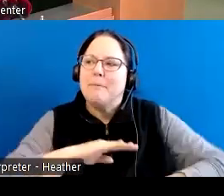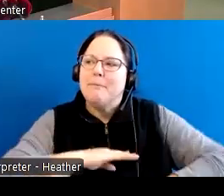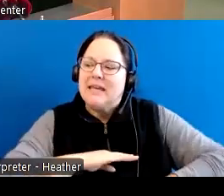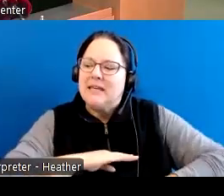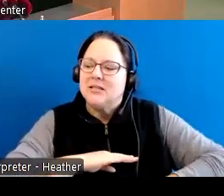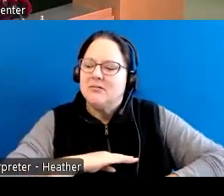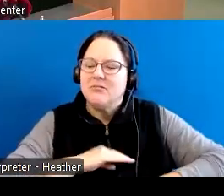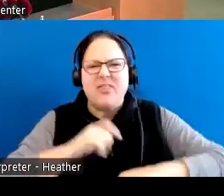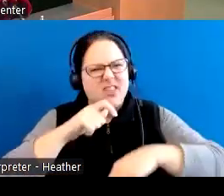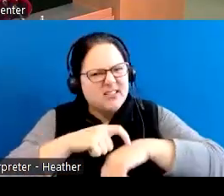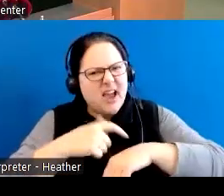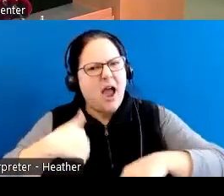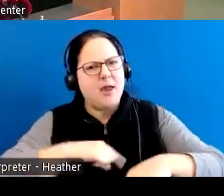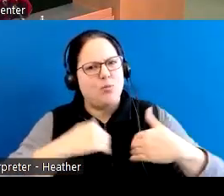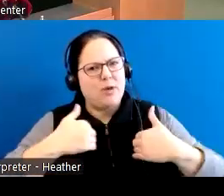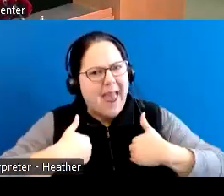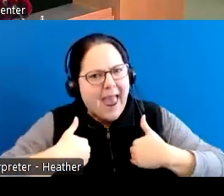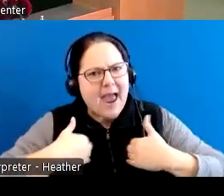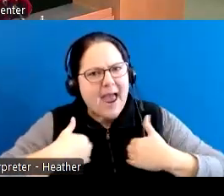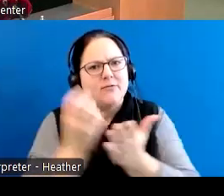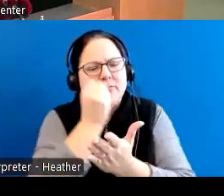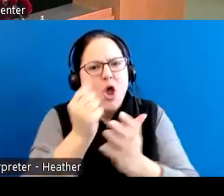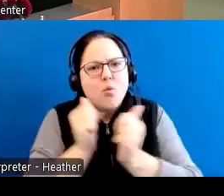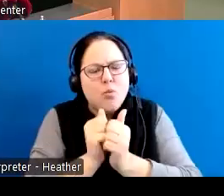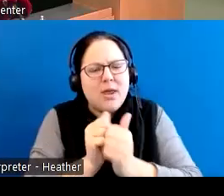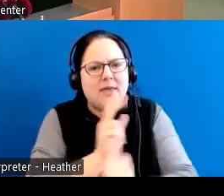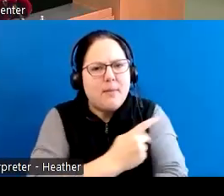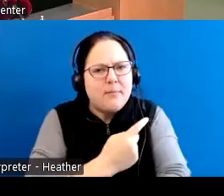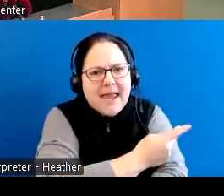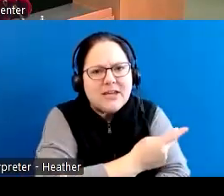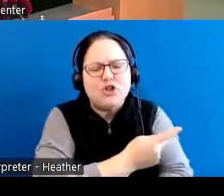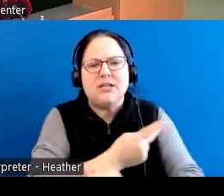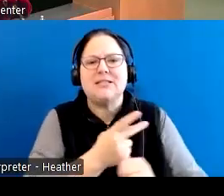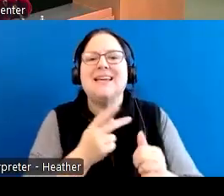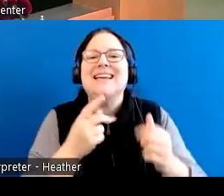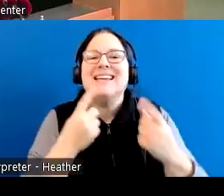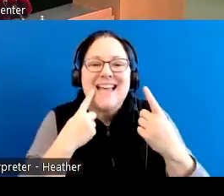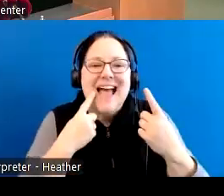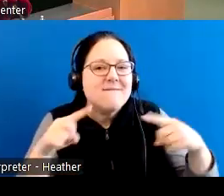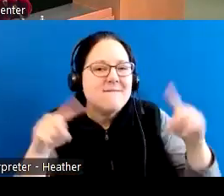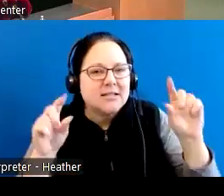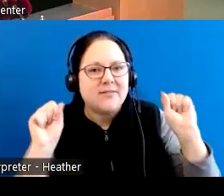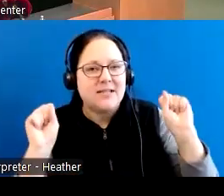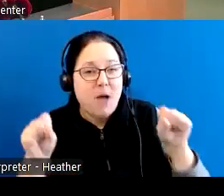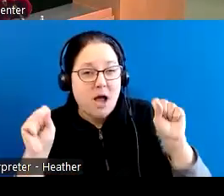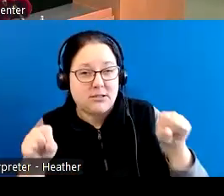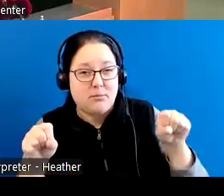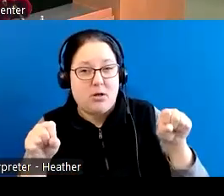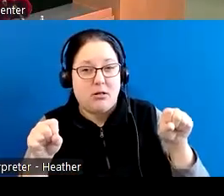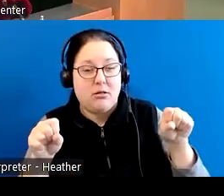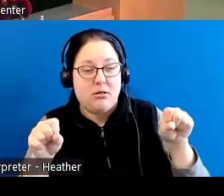how we spend it with patients on the unit is as effective as possible. So you'll hear some things